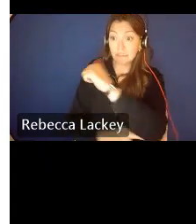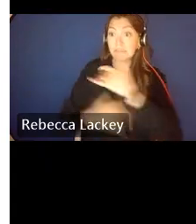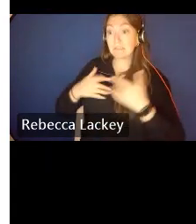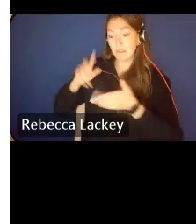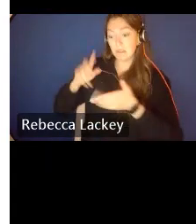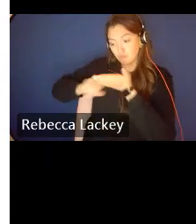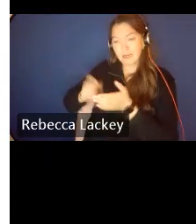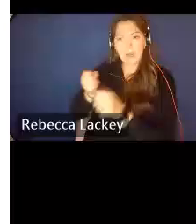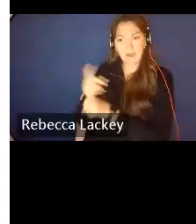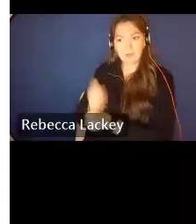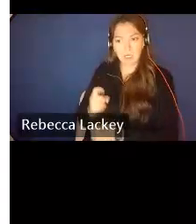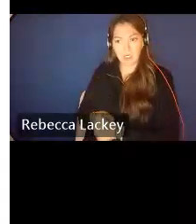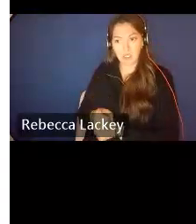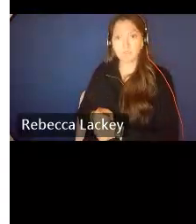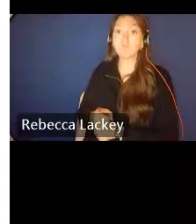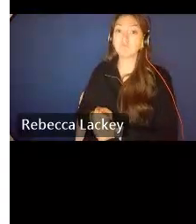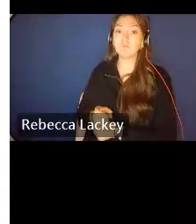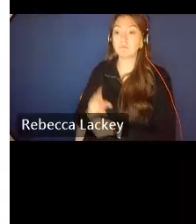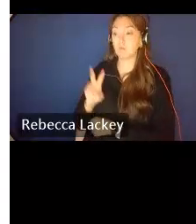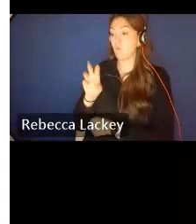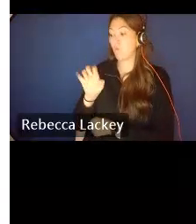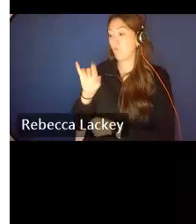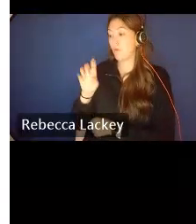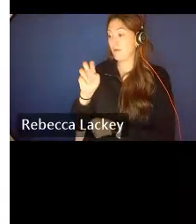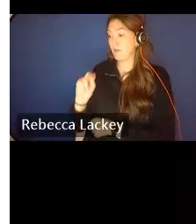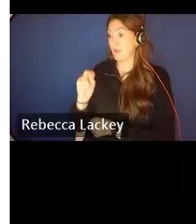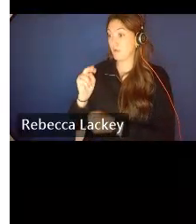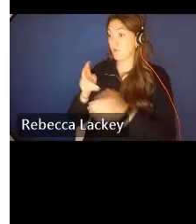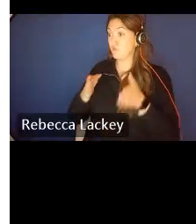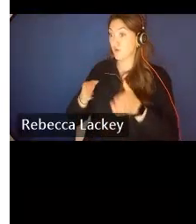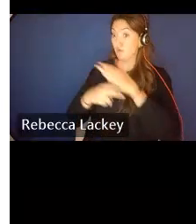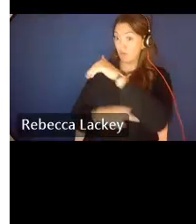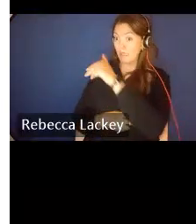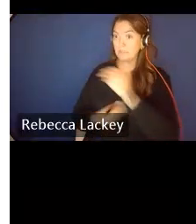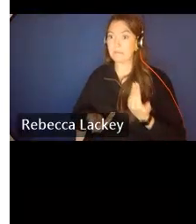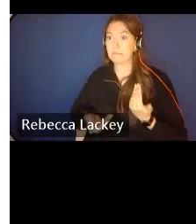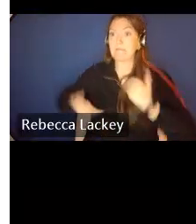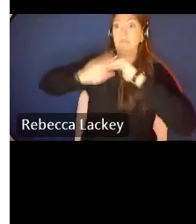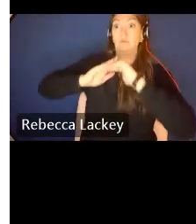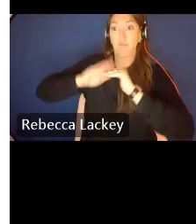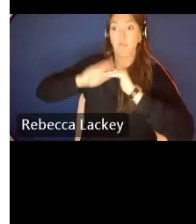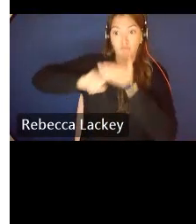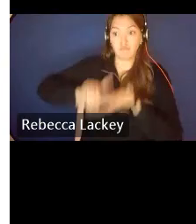annual basis, and the Widman Road bridge was on an increased inspection cycle of 4 months